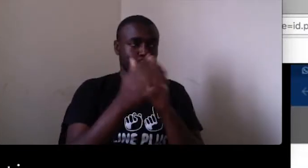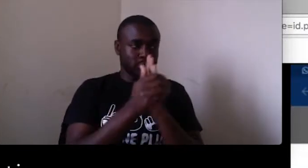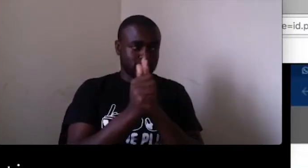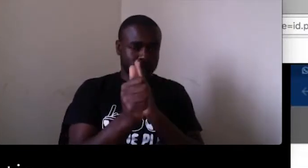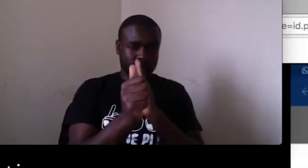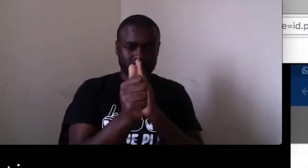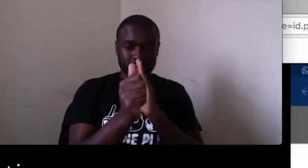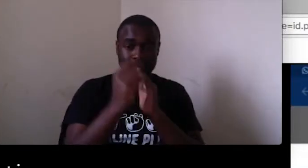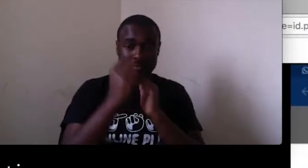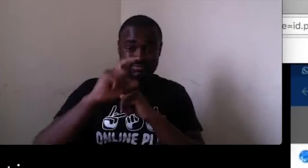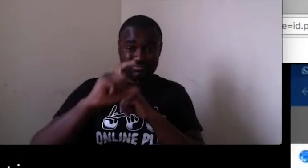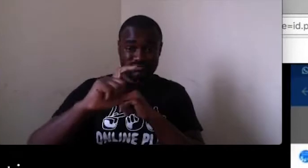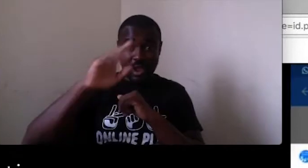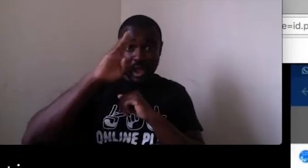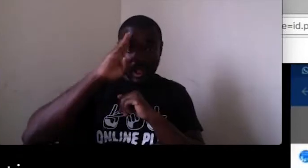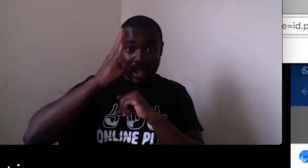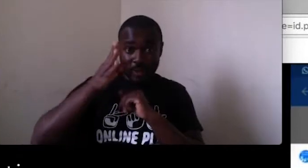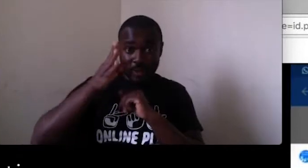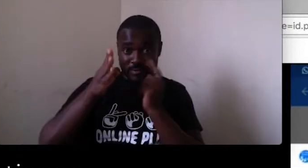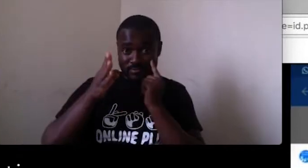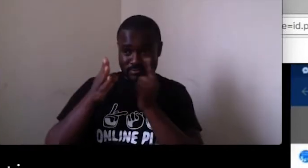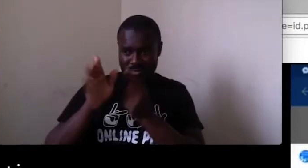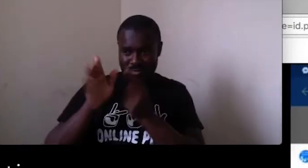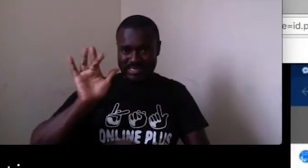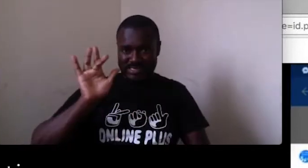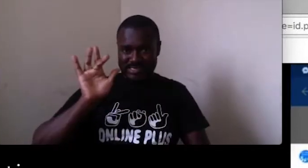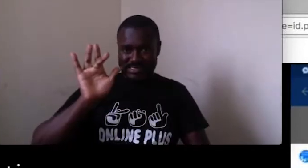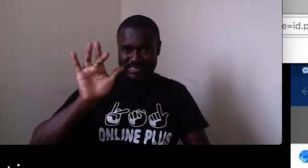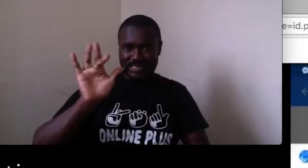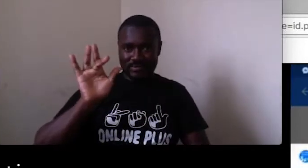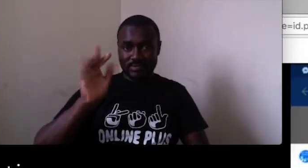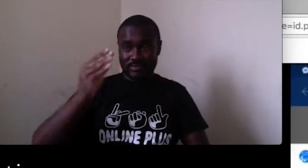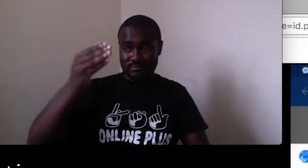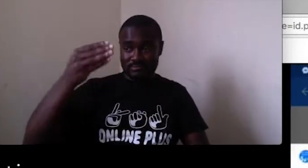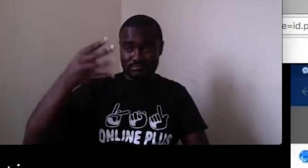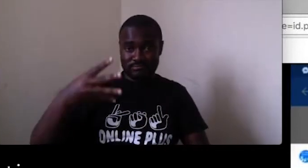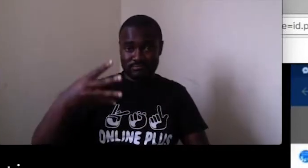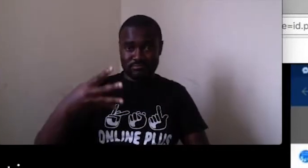It's explaining how you browse the dictionary You're saying 'hello' the video